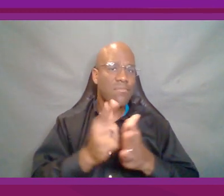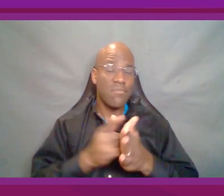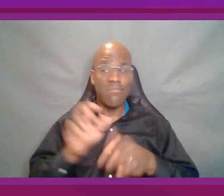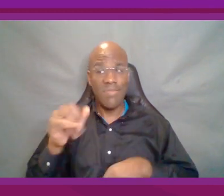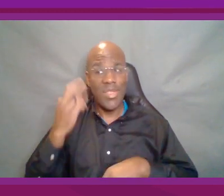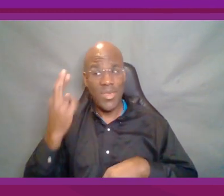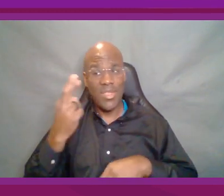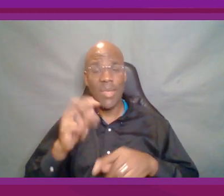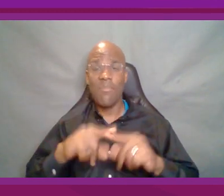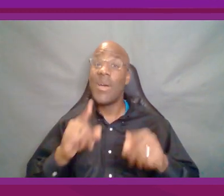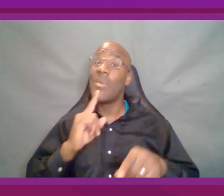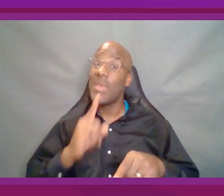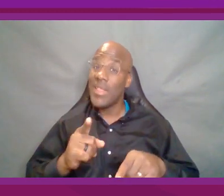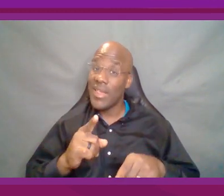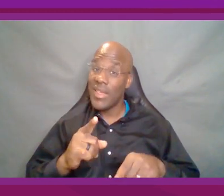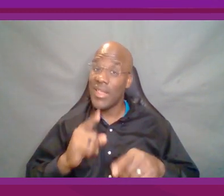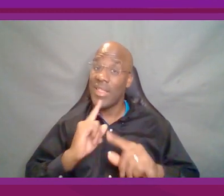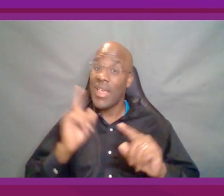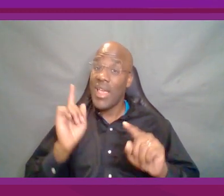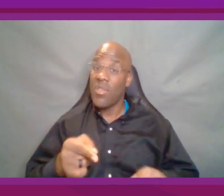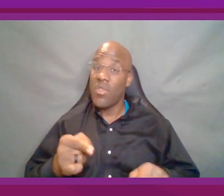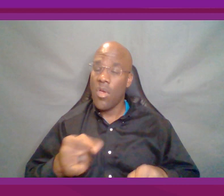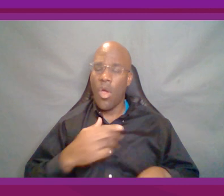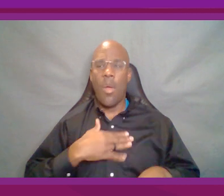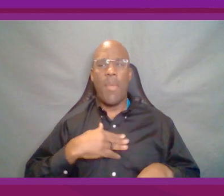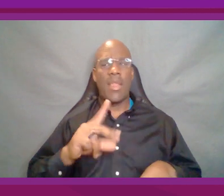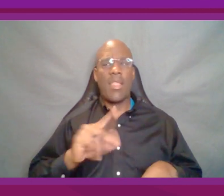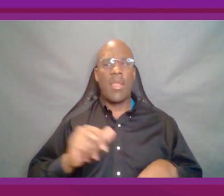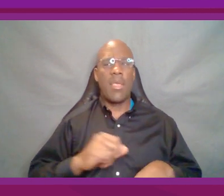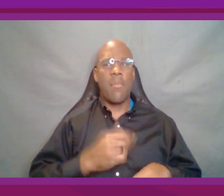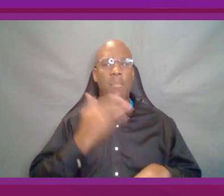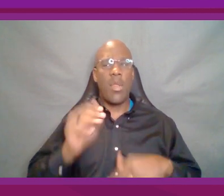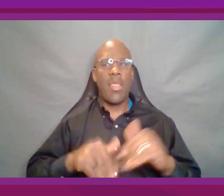that we have such an internal fight of my disability is more important than yours